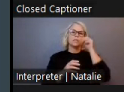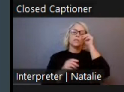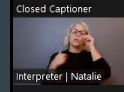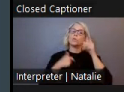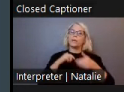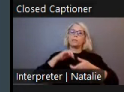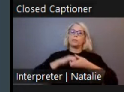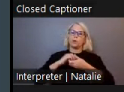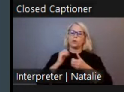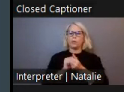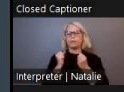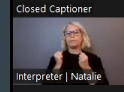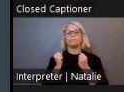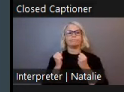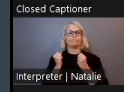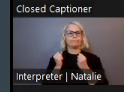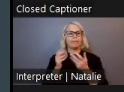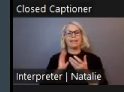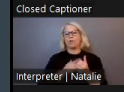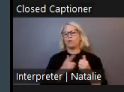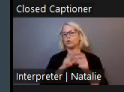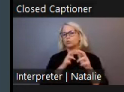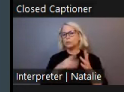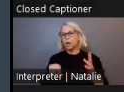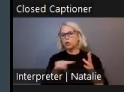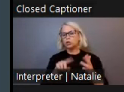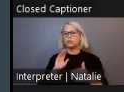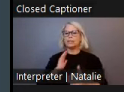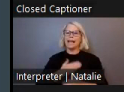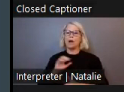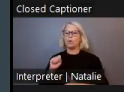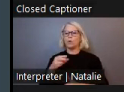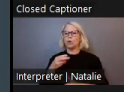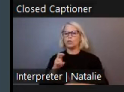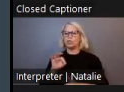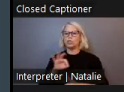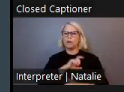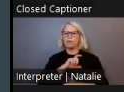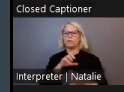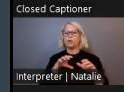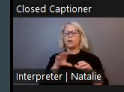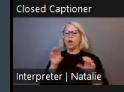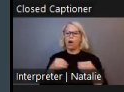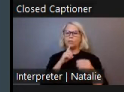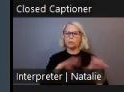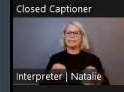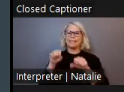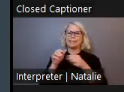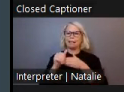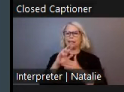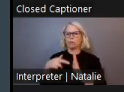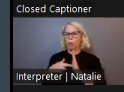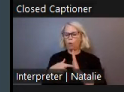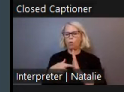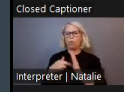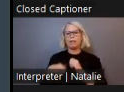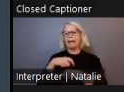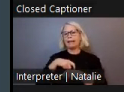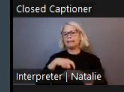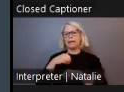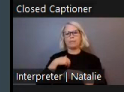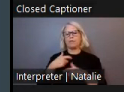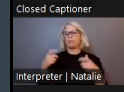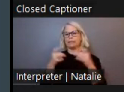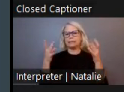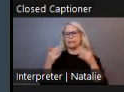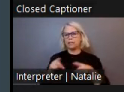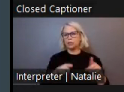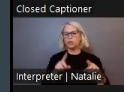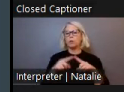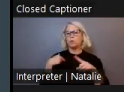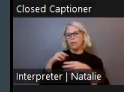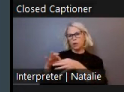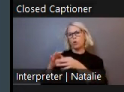This is, since we do not really have a team in Larimer, some of the feedback we have received